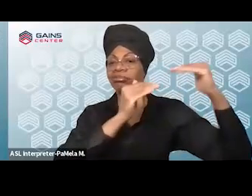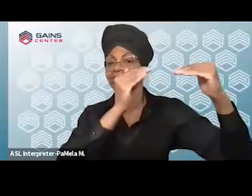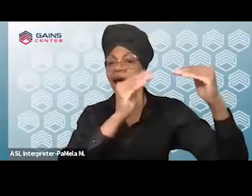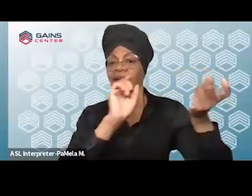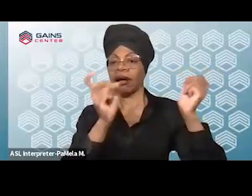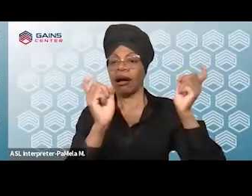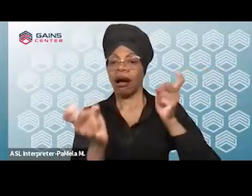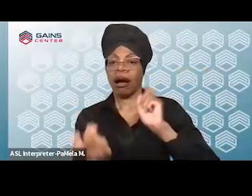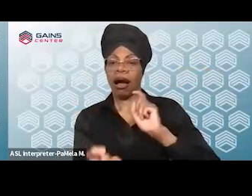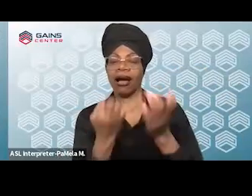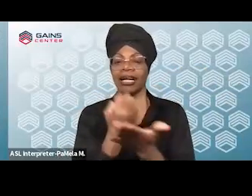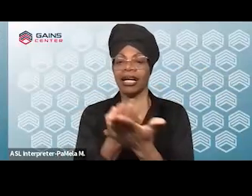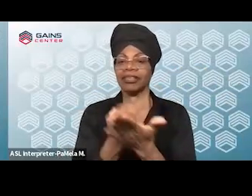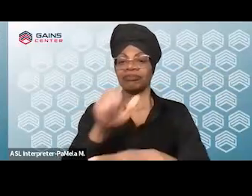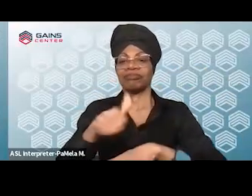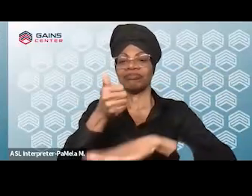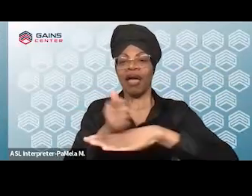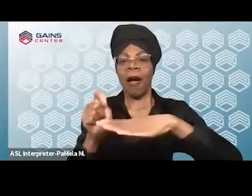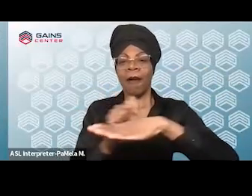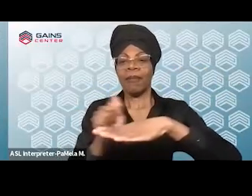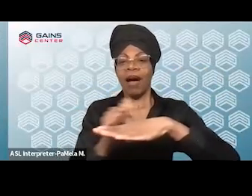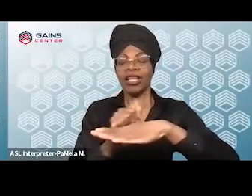and evidence-based practices across treatment courts,